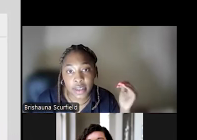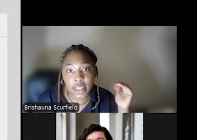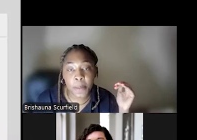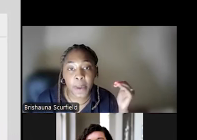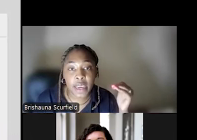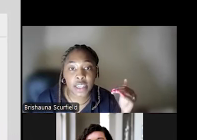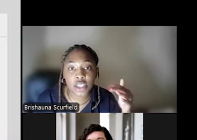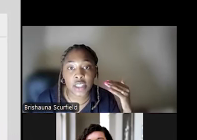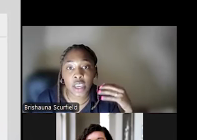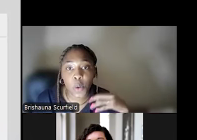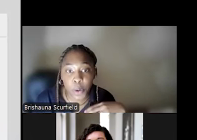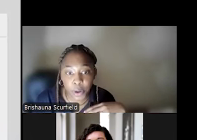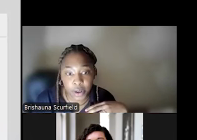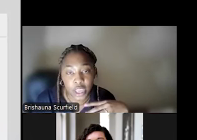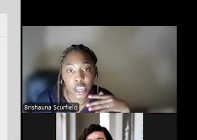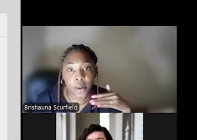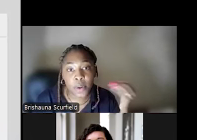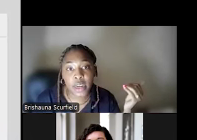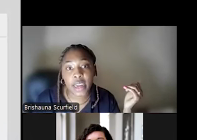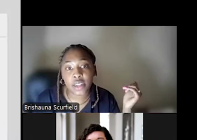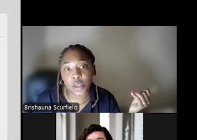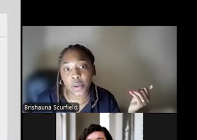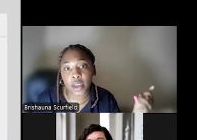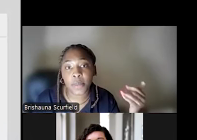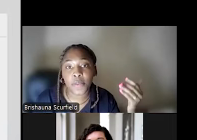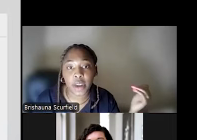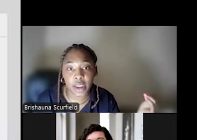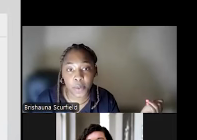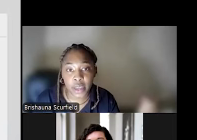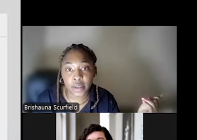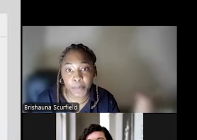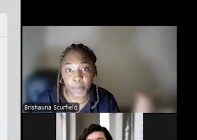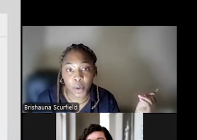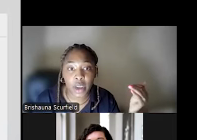that we pay attention to the order. You don't want heading two to come before heading one or